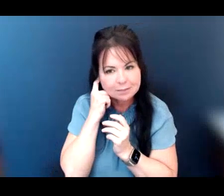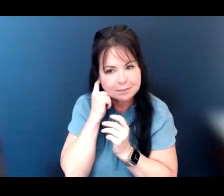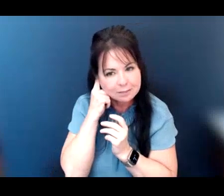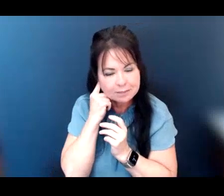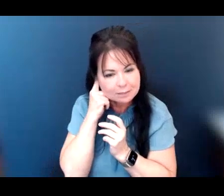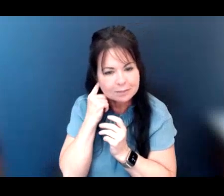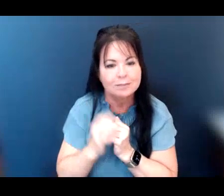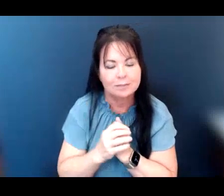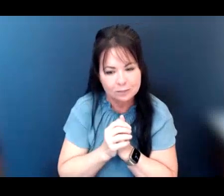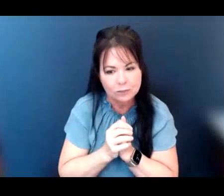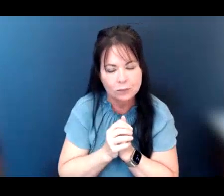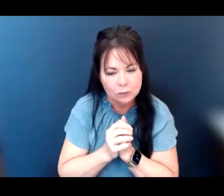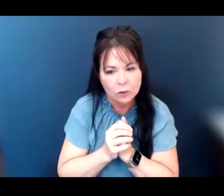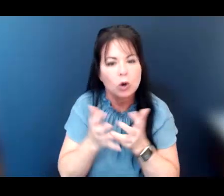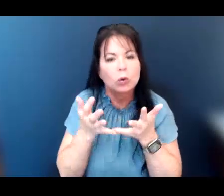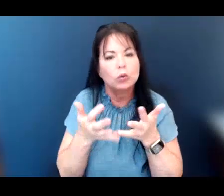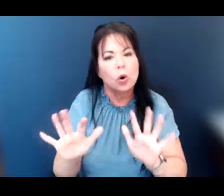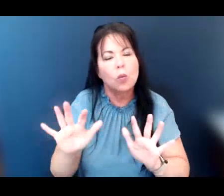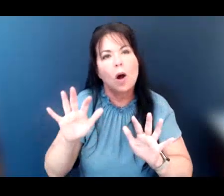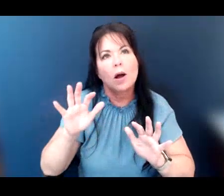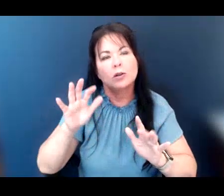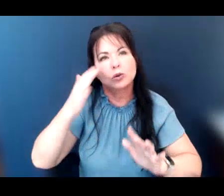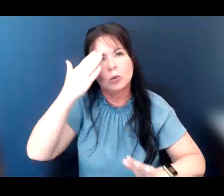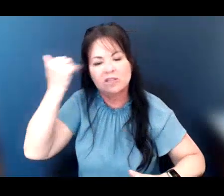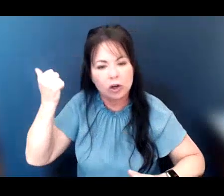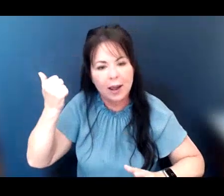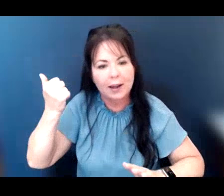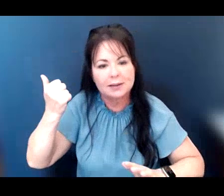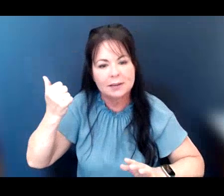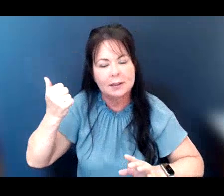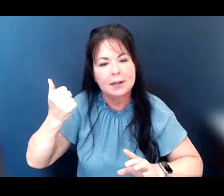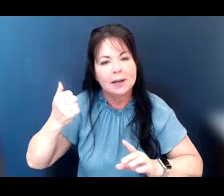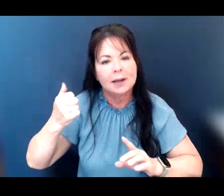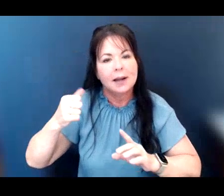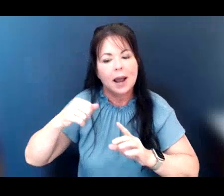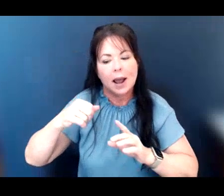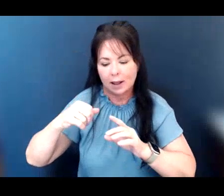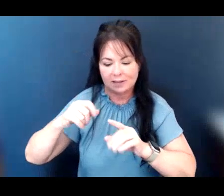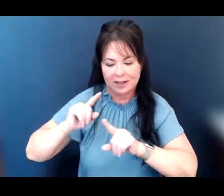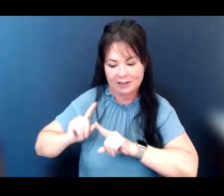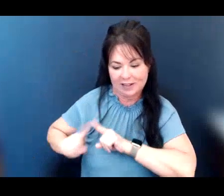And so if you think about a scatter plot of all the people that might interact with the product,